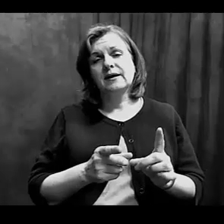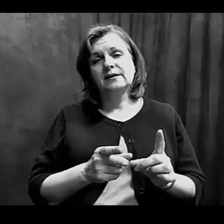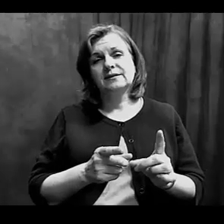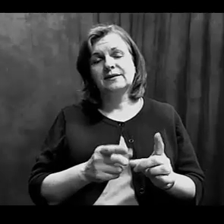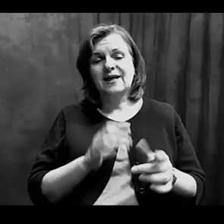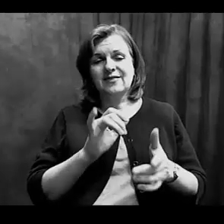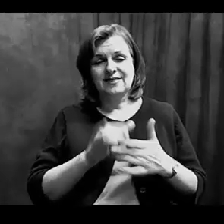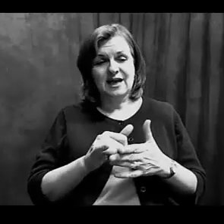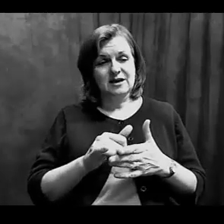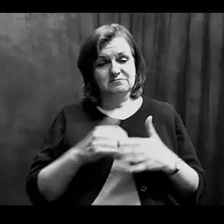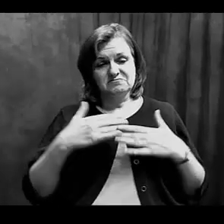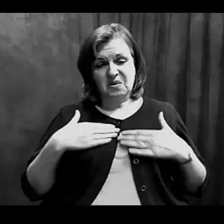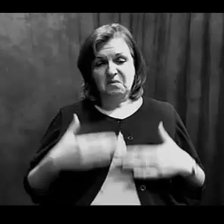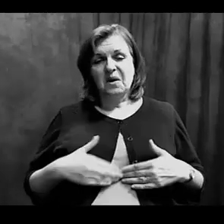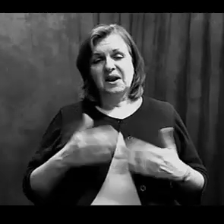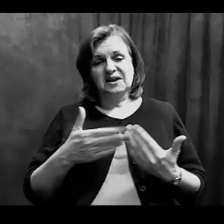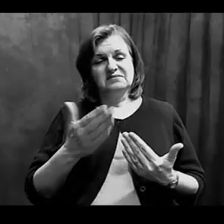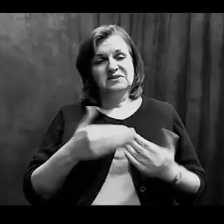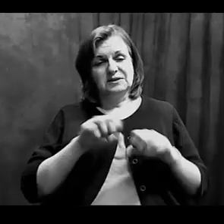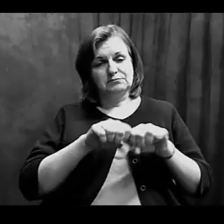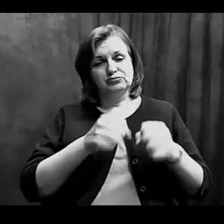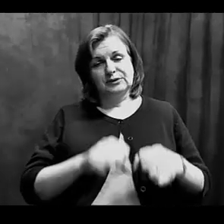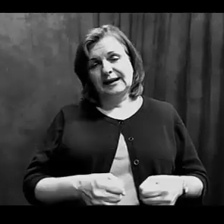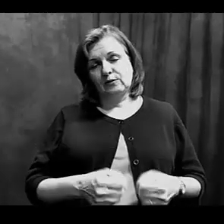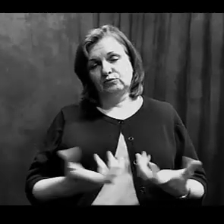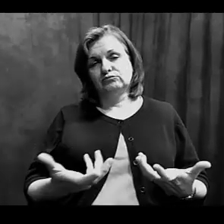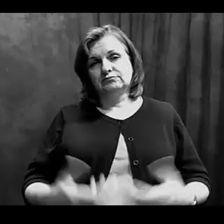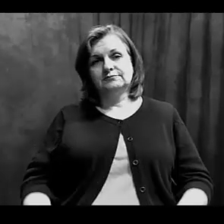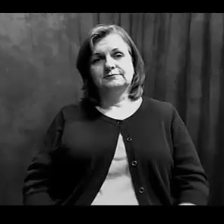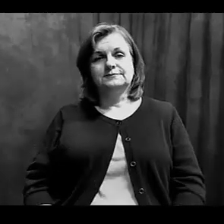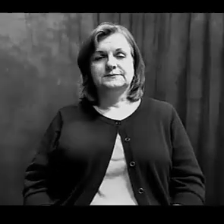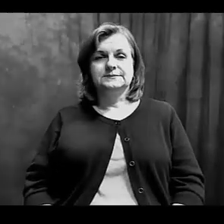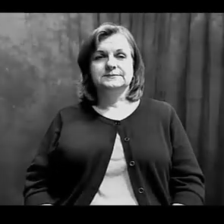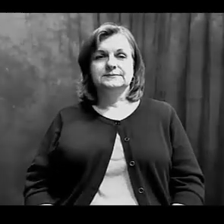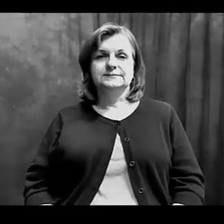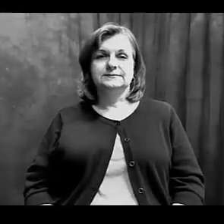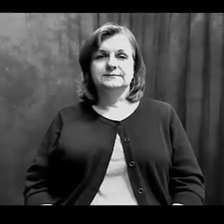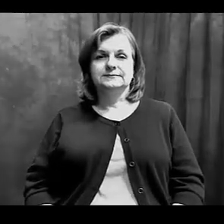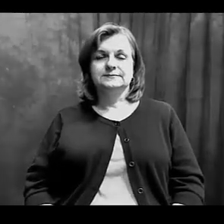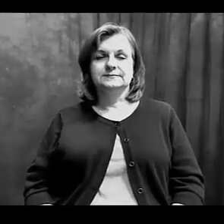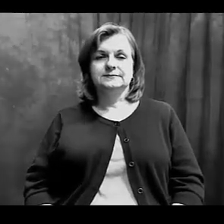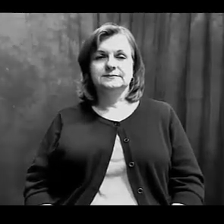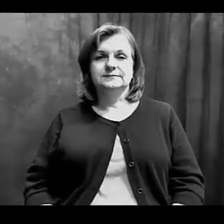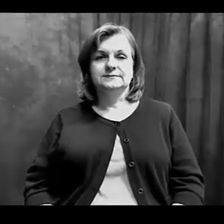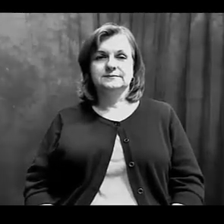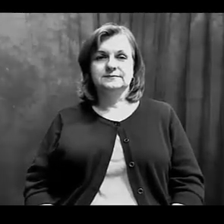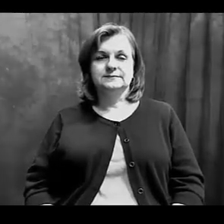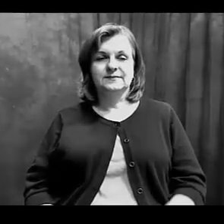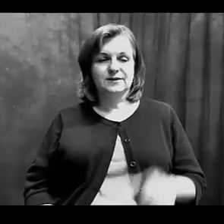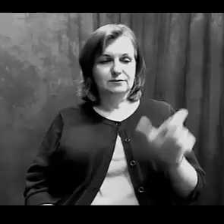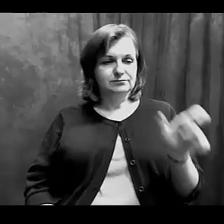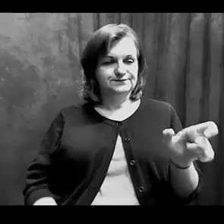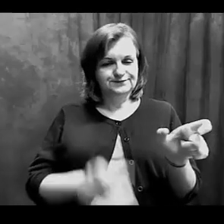fair amount of work but this is something your body is very equipped to do